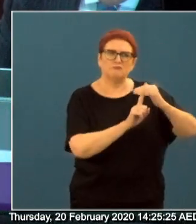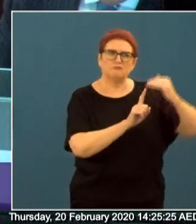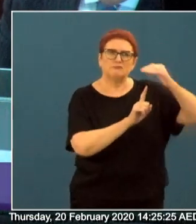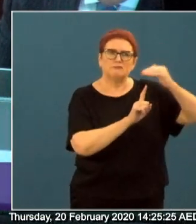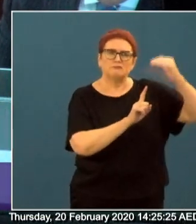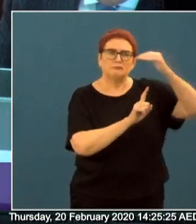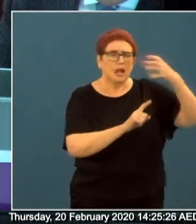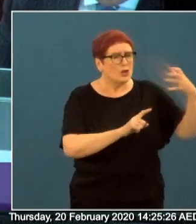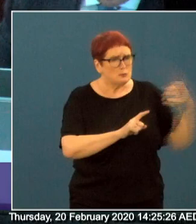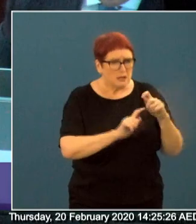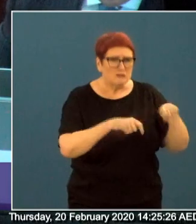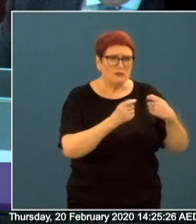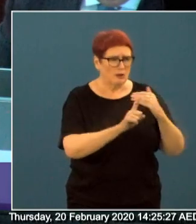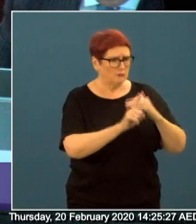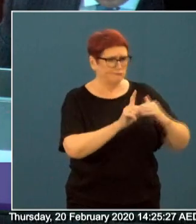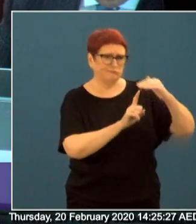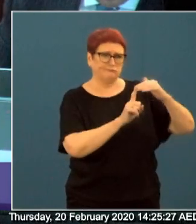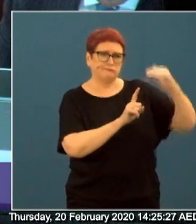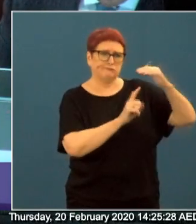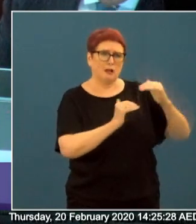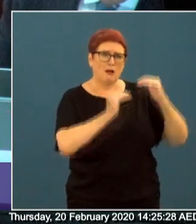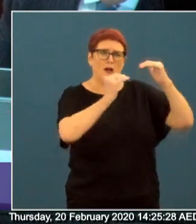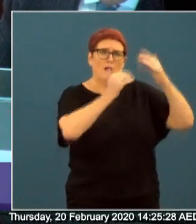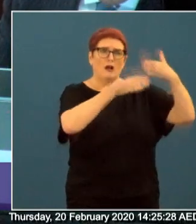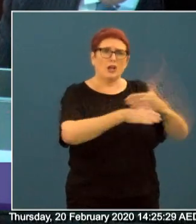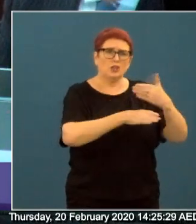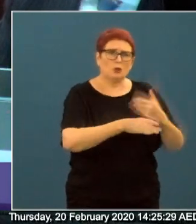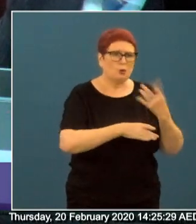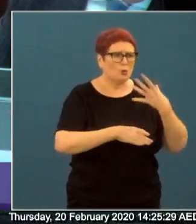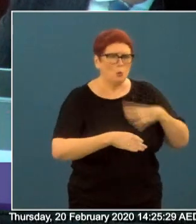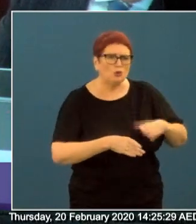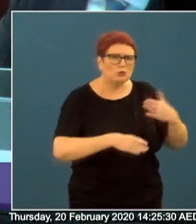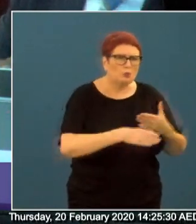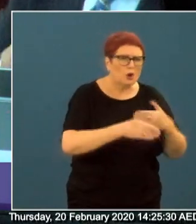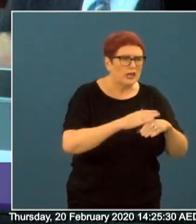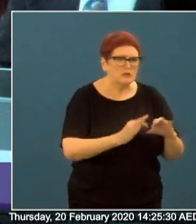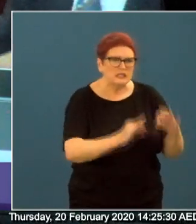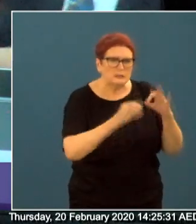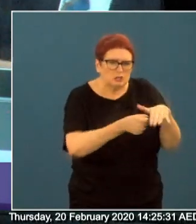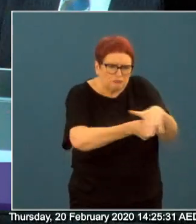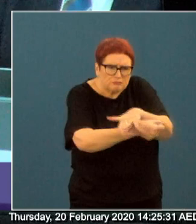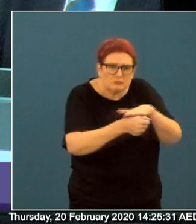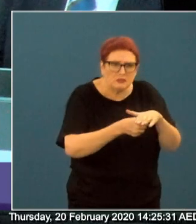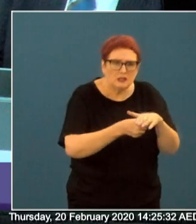that there be career paths available for medical practitioners who wish to practise in subspecialties in this area.